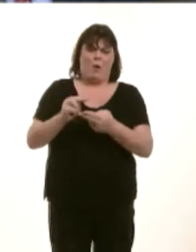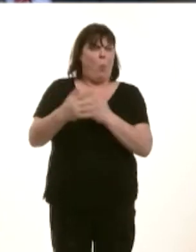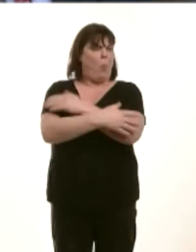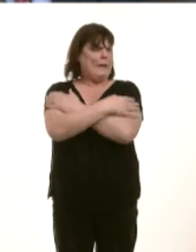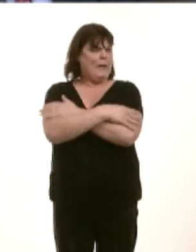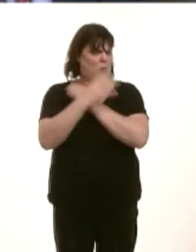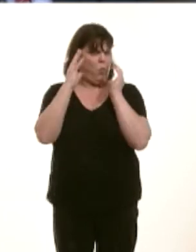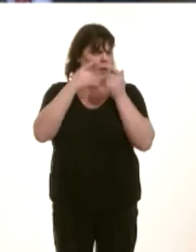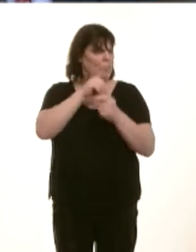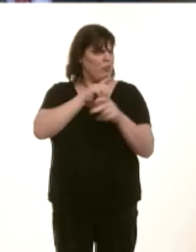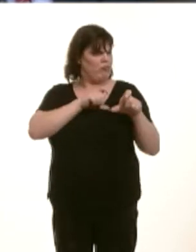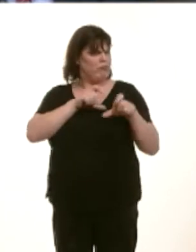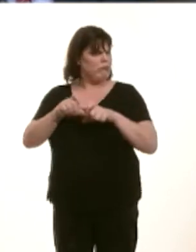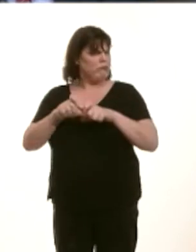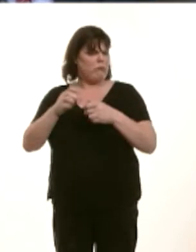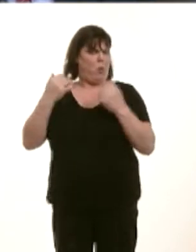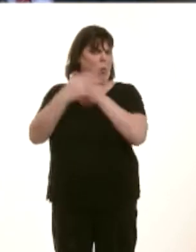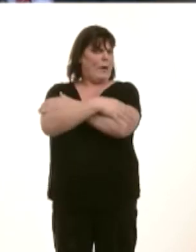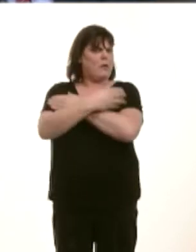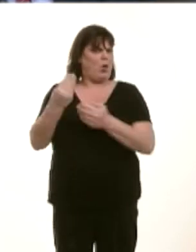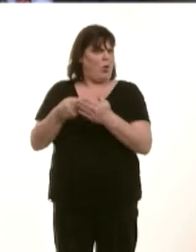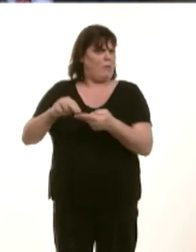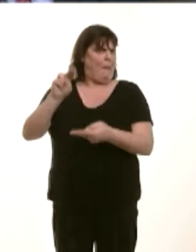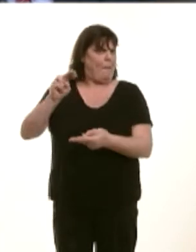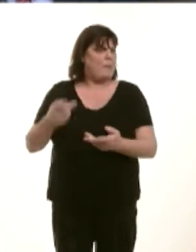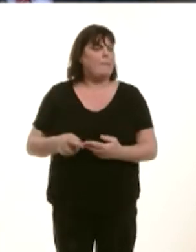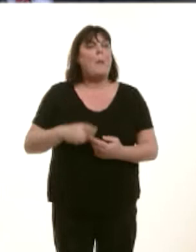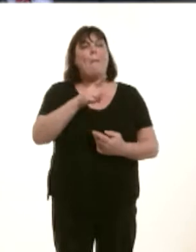Carwyn Jones: That said, in terms of what the Minister has done, she has obviously taken